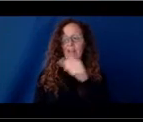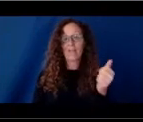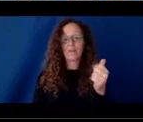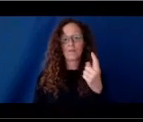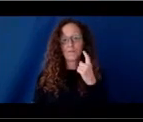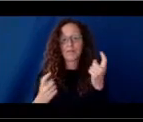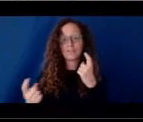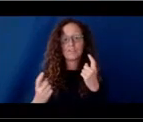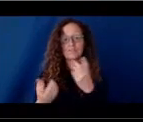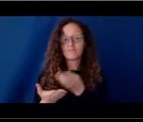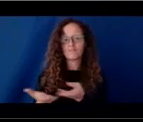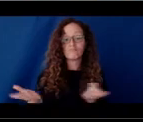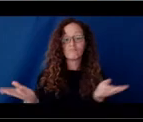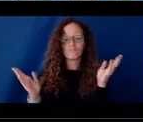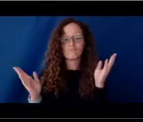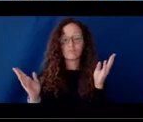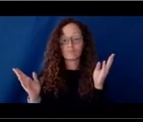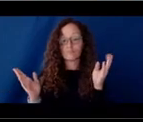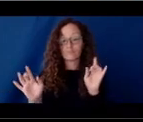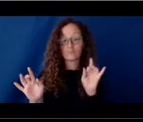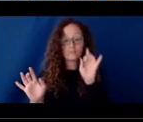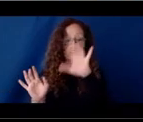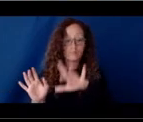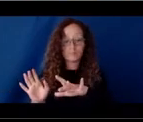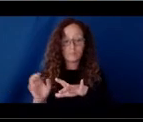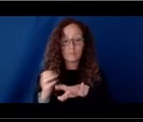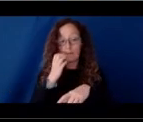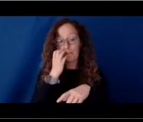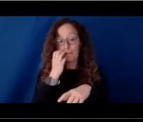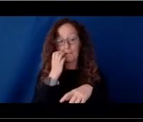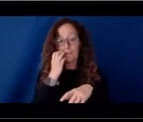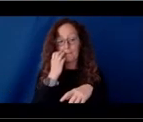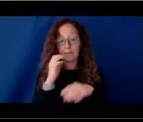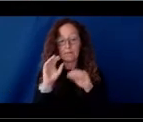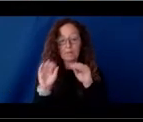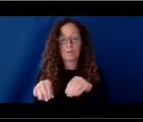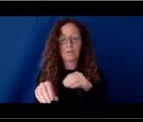that they'd like to chime in? Please feel free to put them into the question section here,